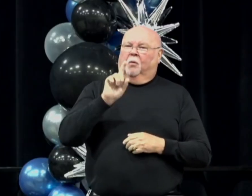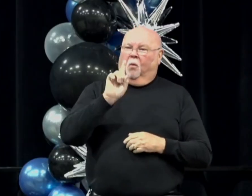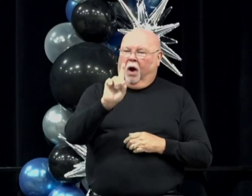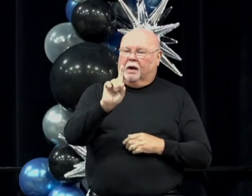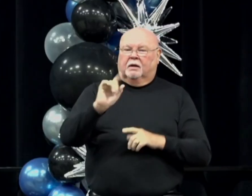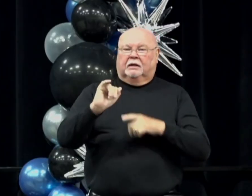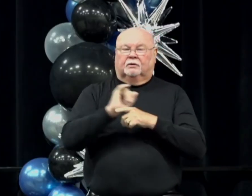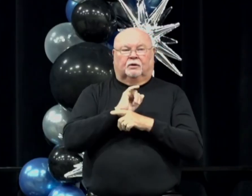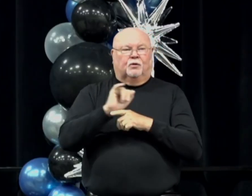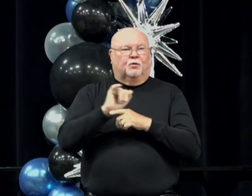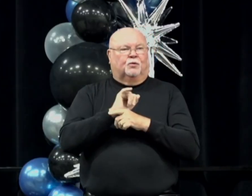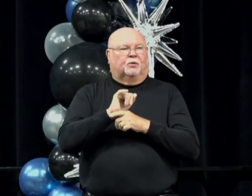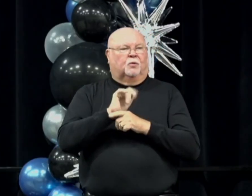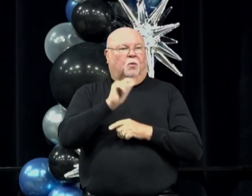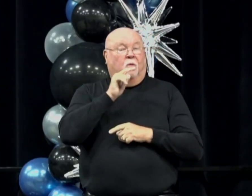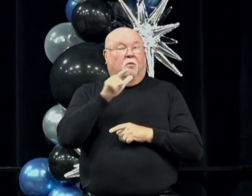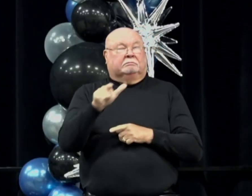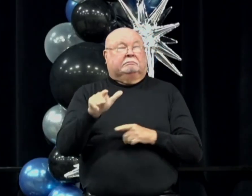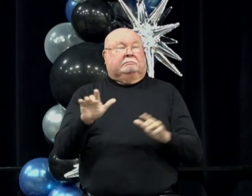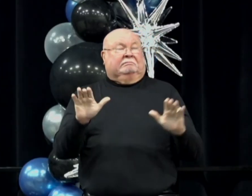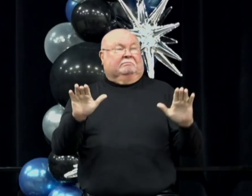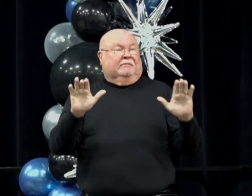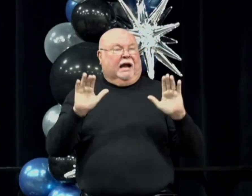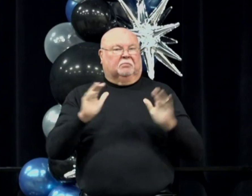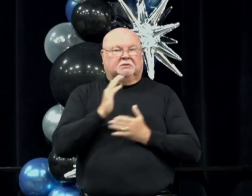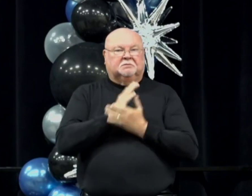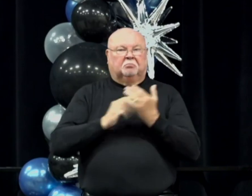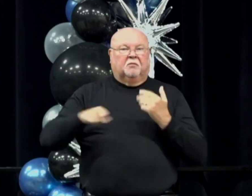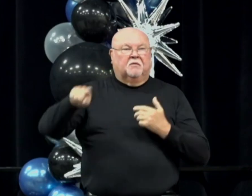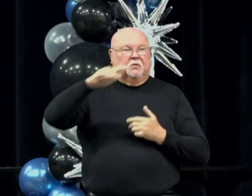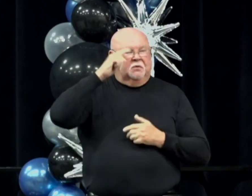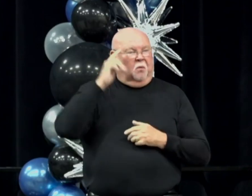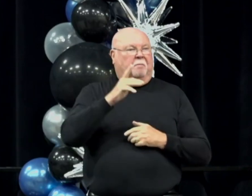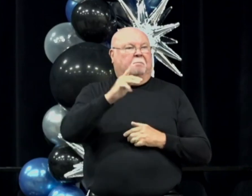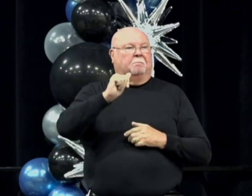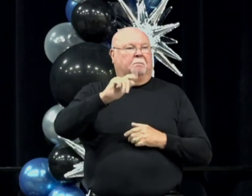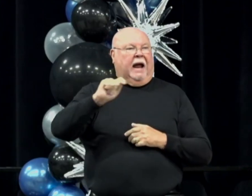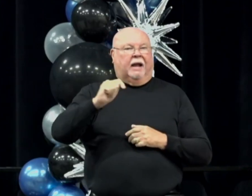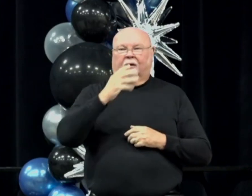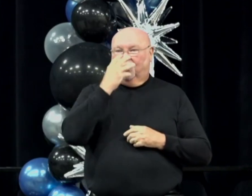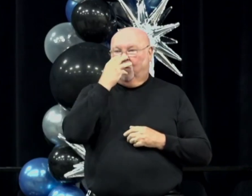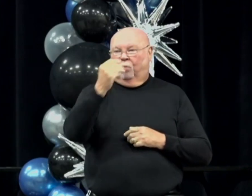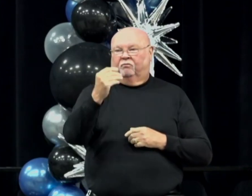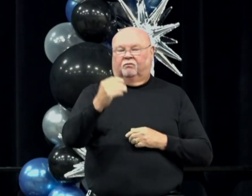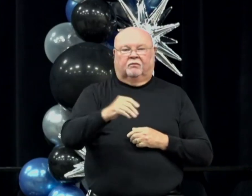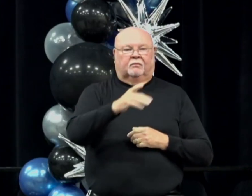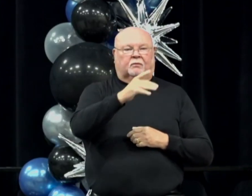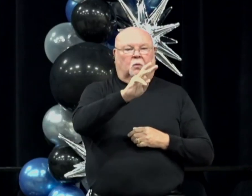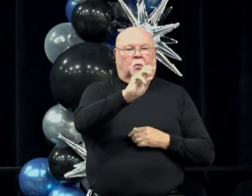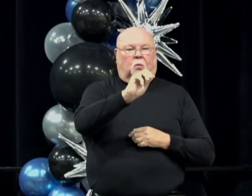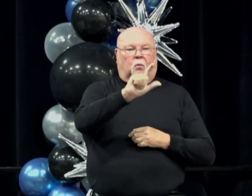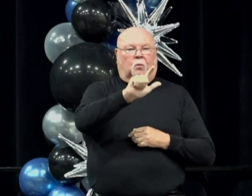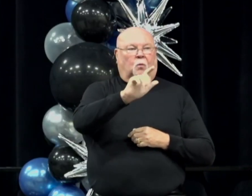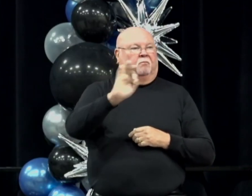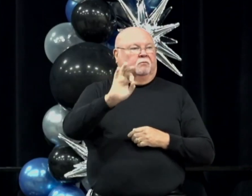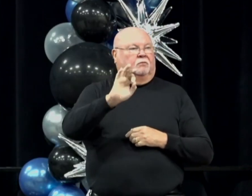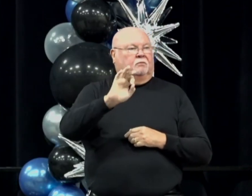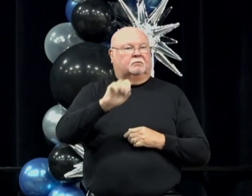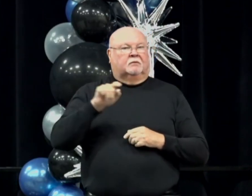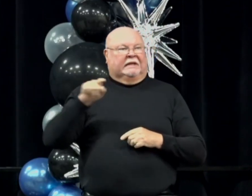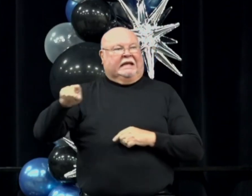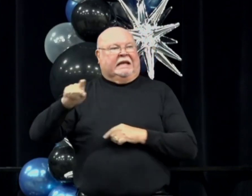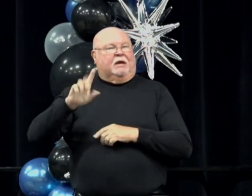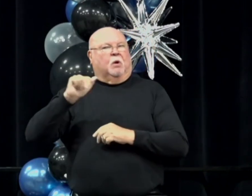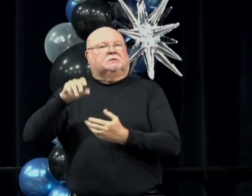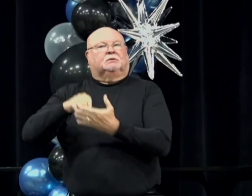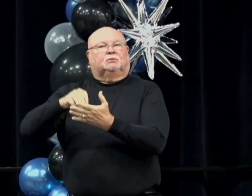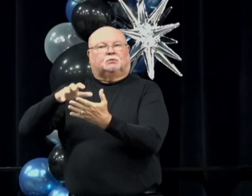I had one intern, who was fabulous. Some of you may know him, Pat Wolf. He was a student